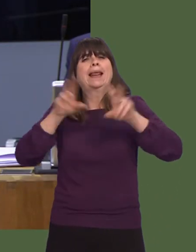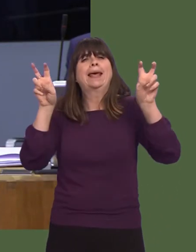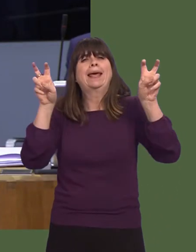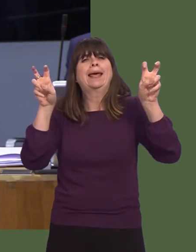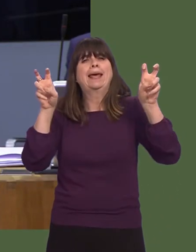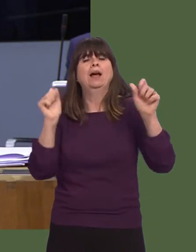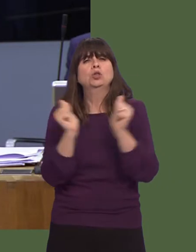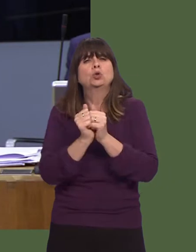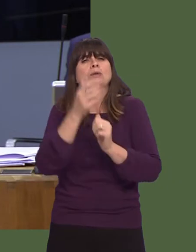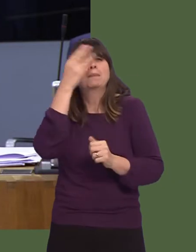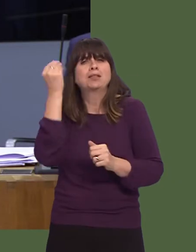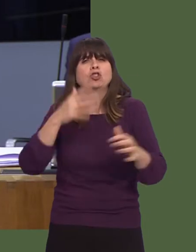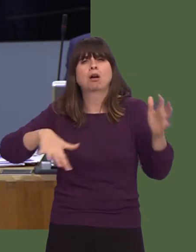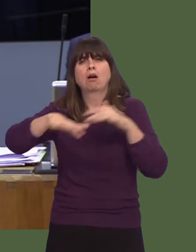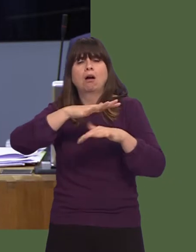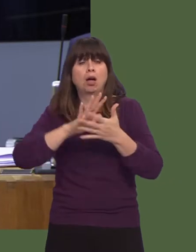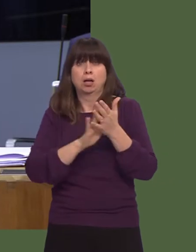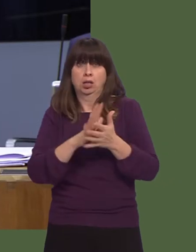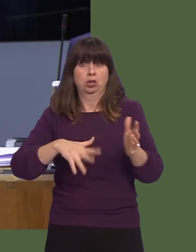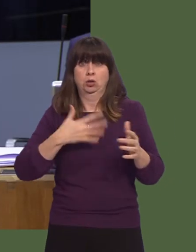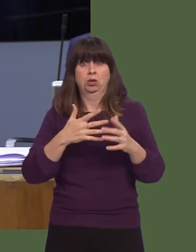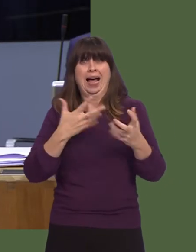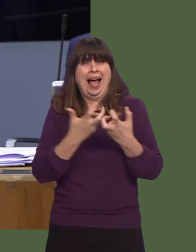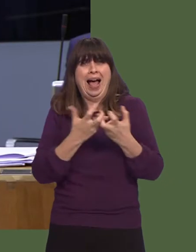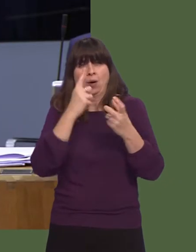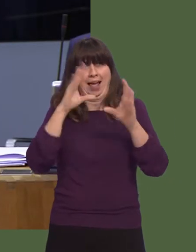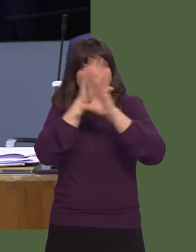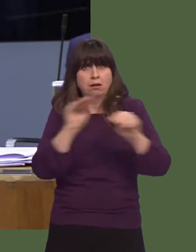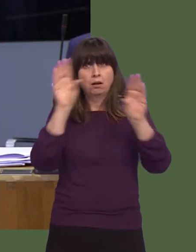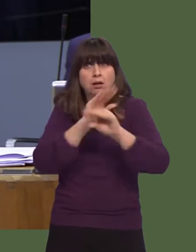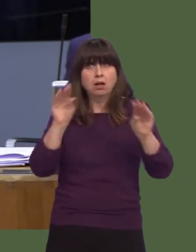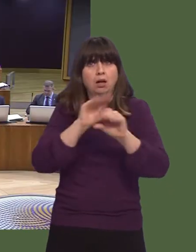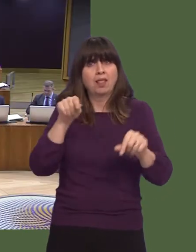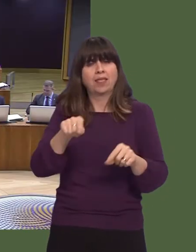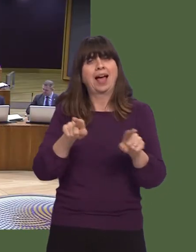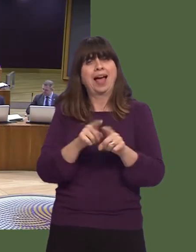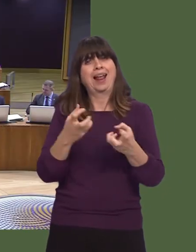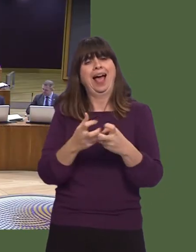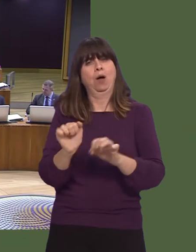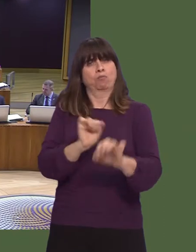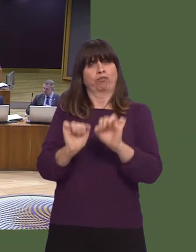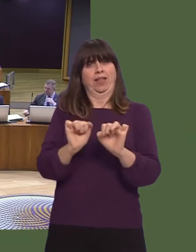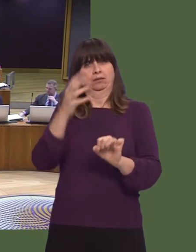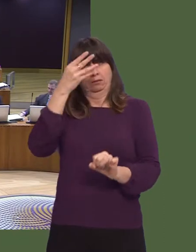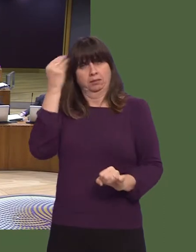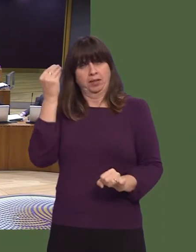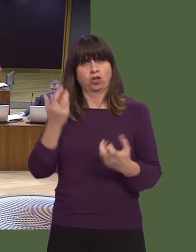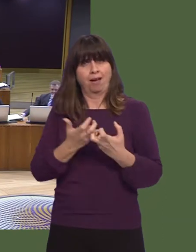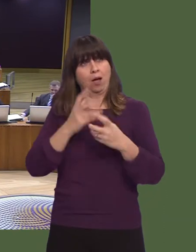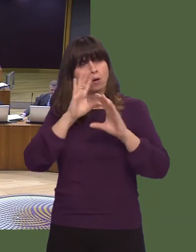and how to reduce the risk of developing this devastating condition? Carwyn Jones AM: Well, at the heart of our approach is the need to ensure that people